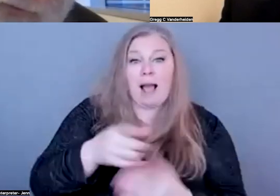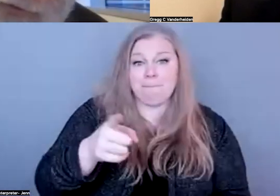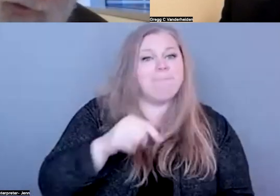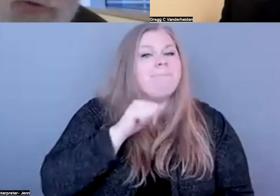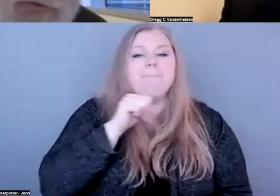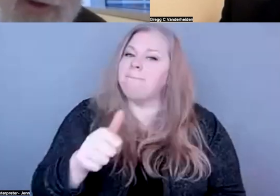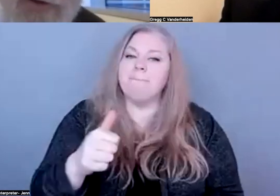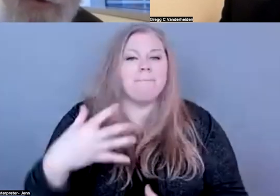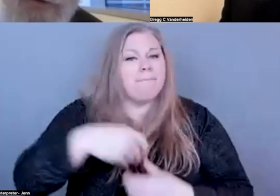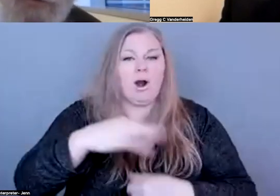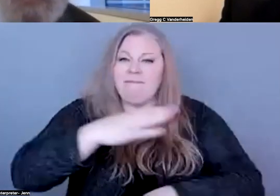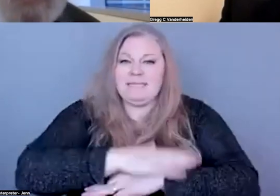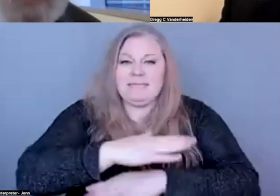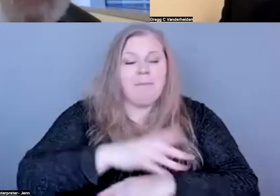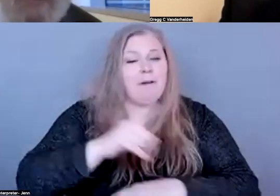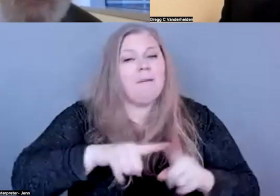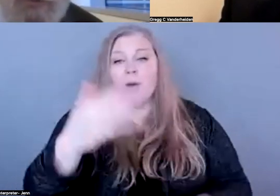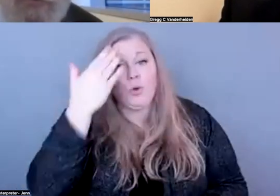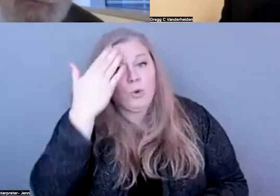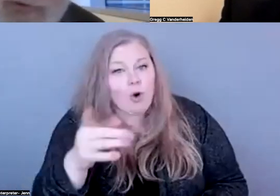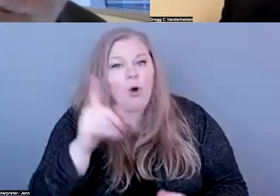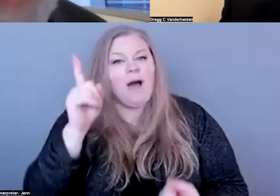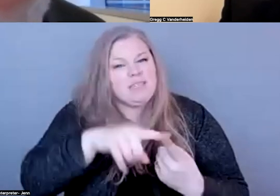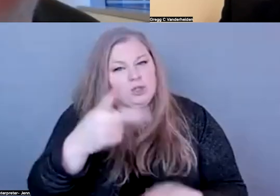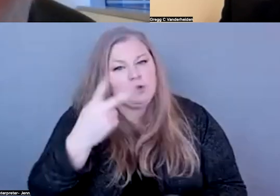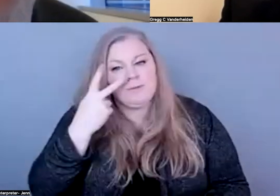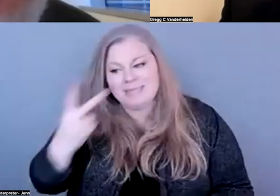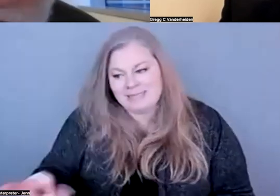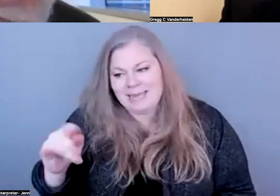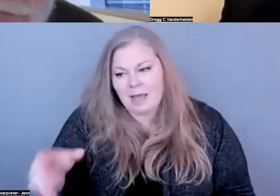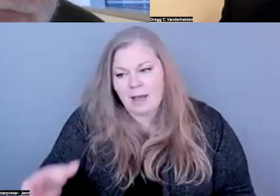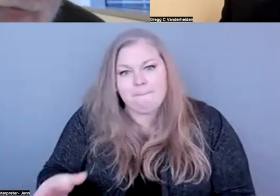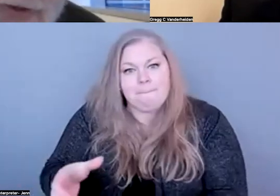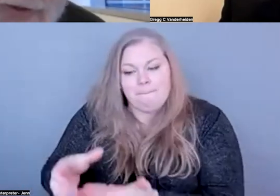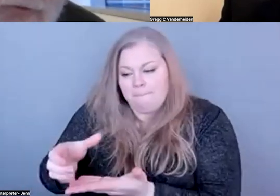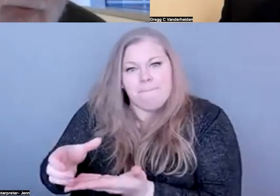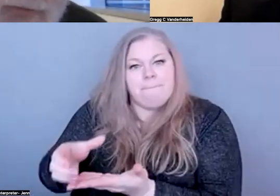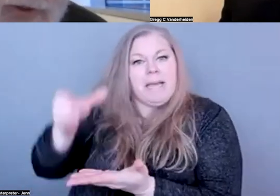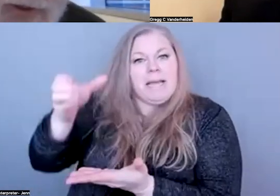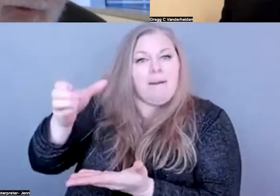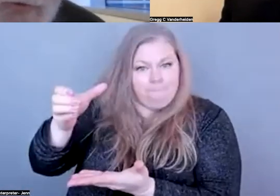but you don't know that until you see it removed from the table, either directly or maybe because